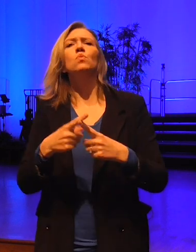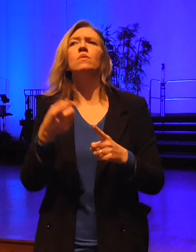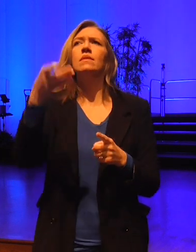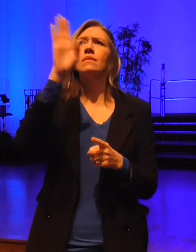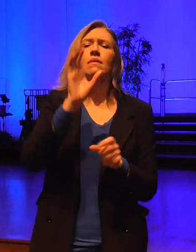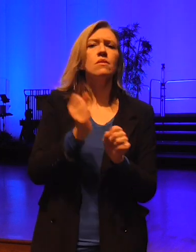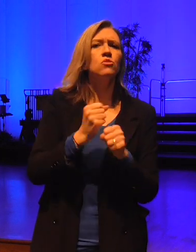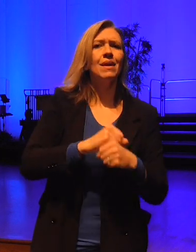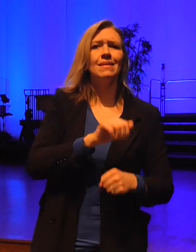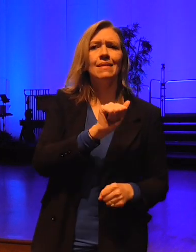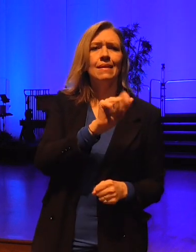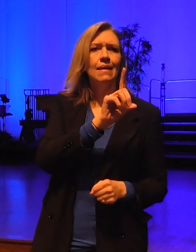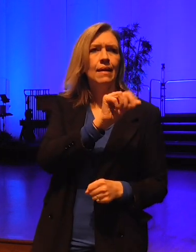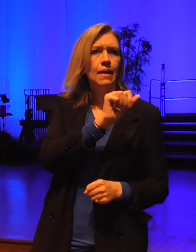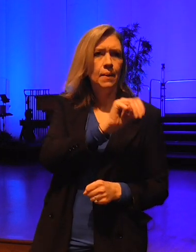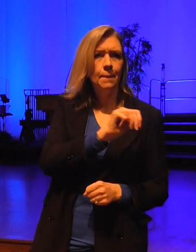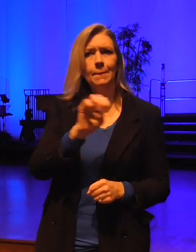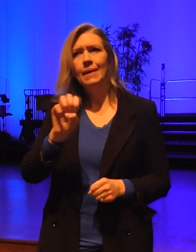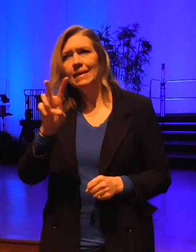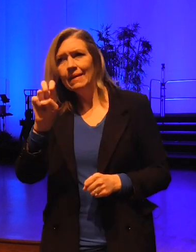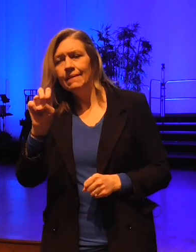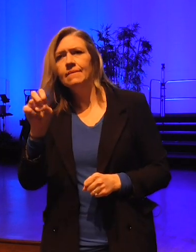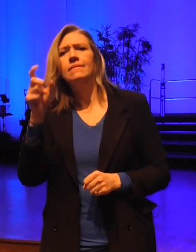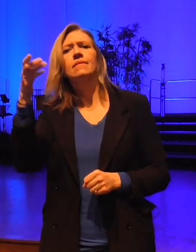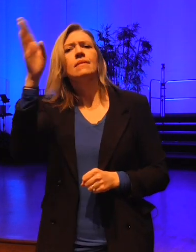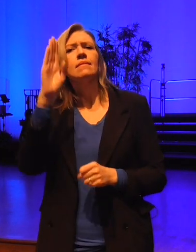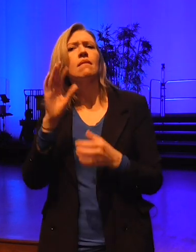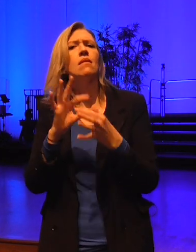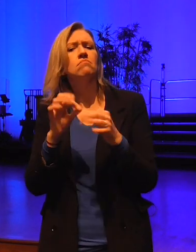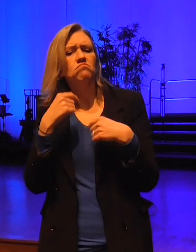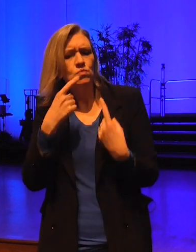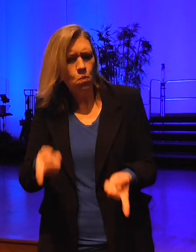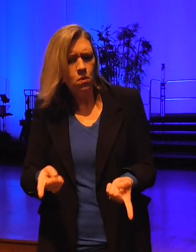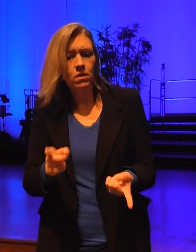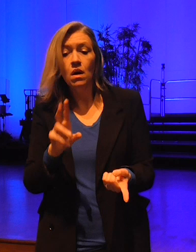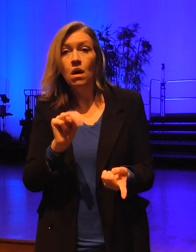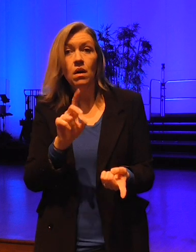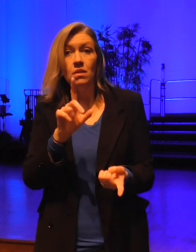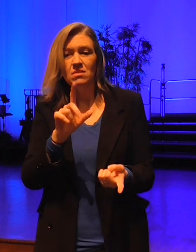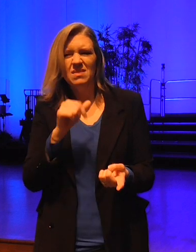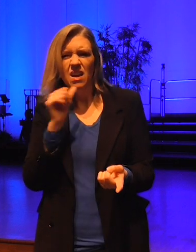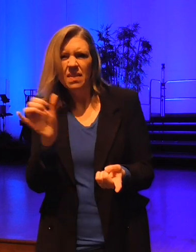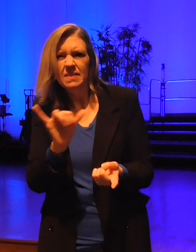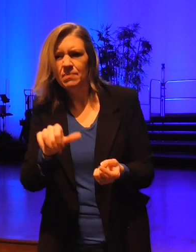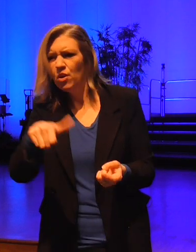he said to them that unlike every other living thing in the universe I'm not going to plant a